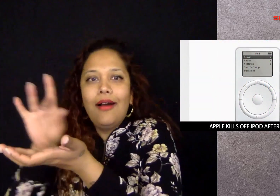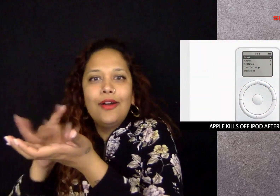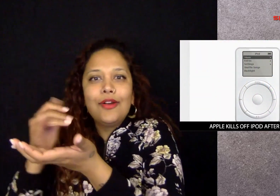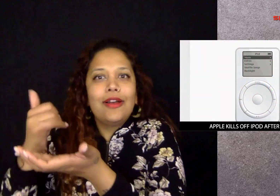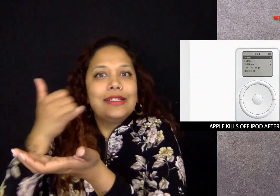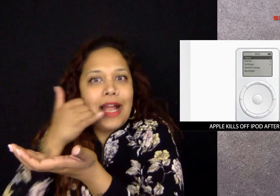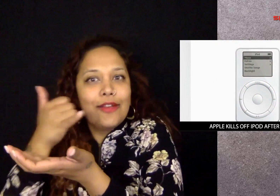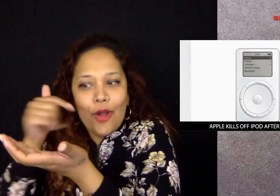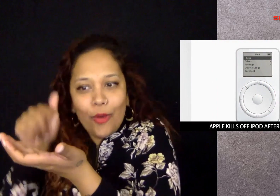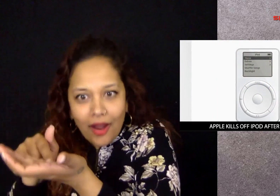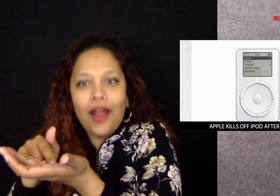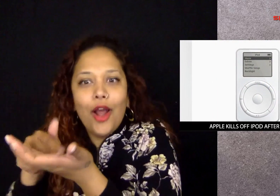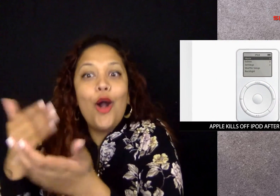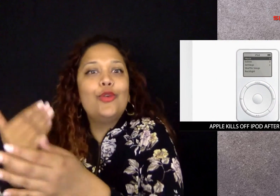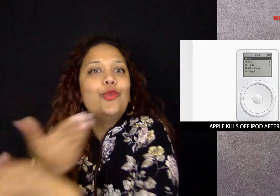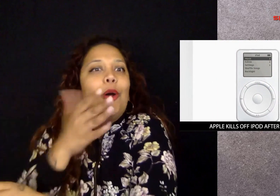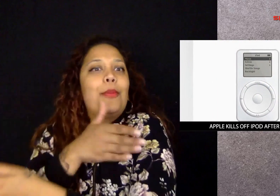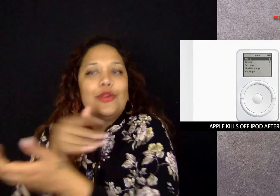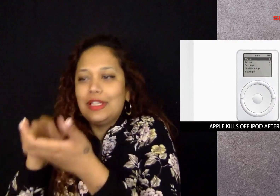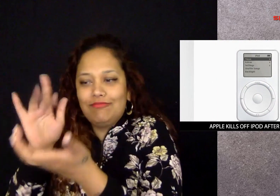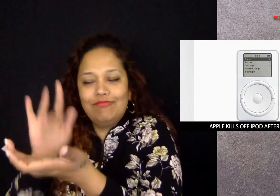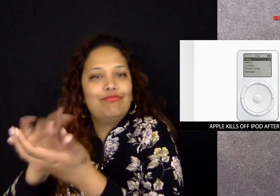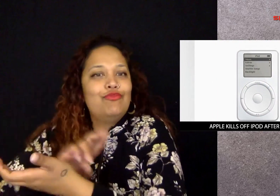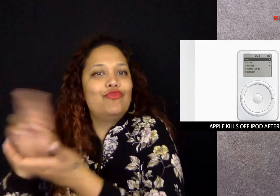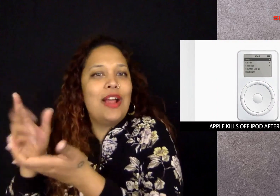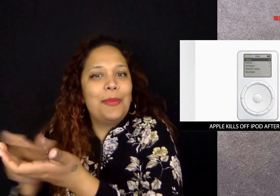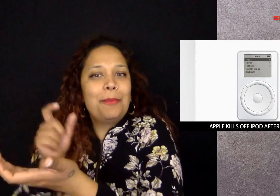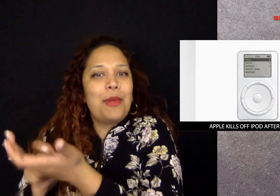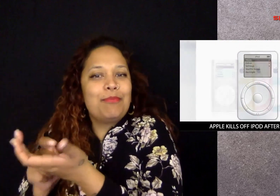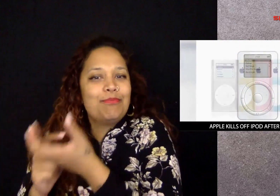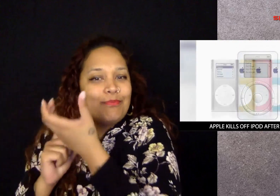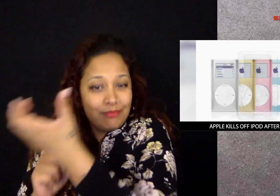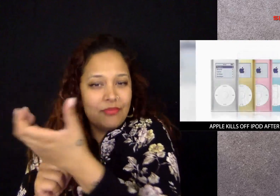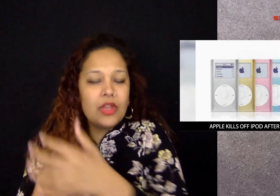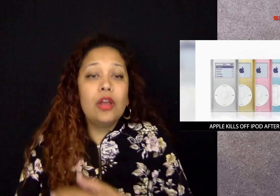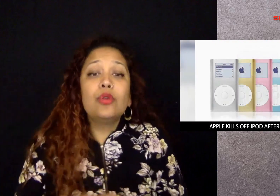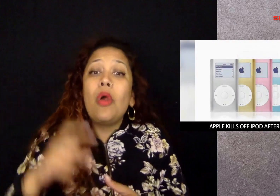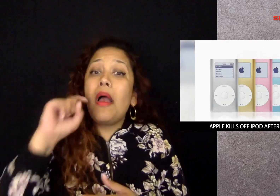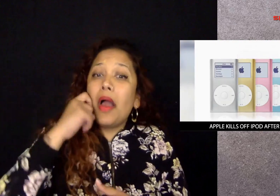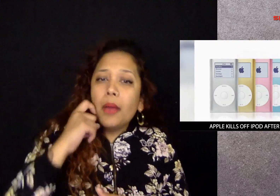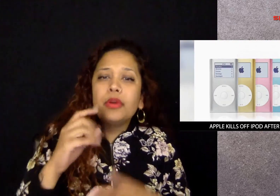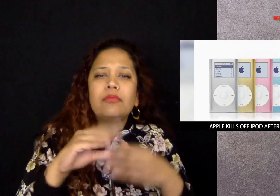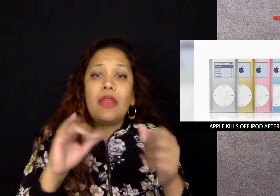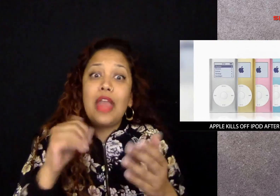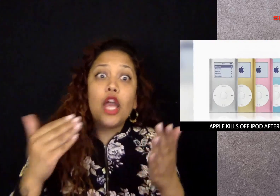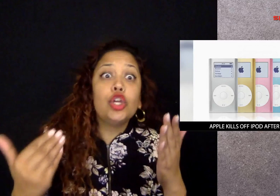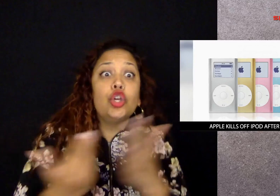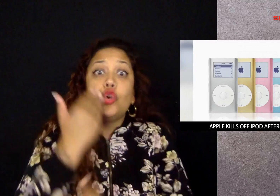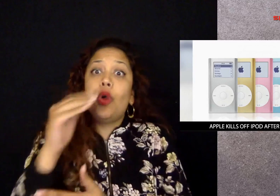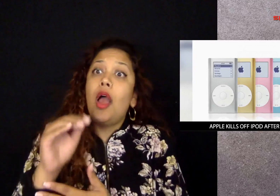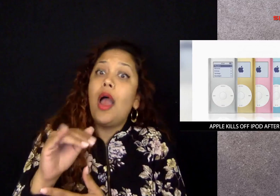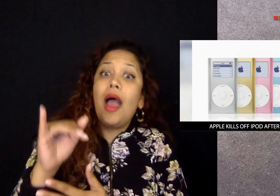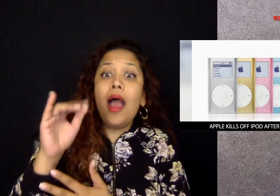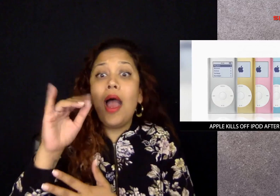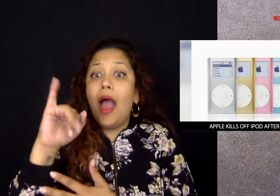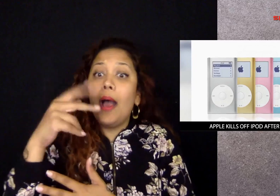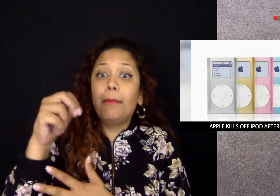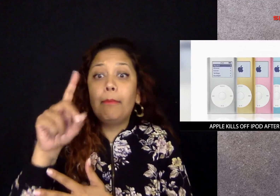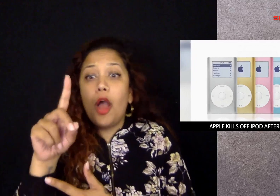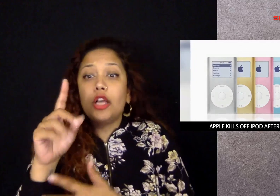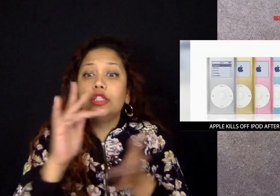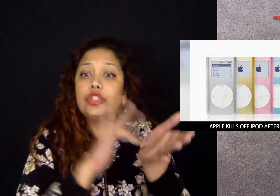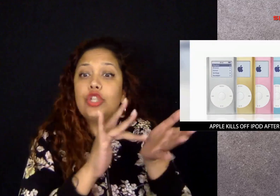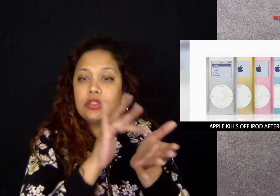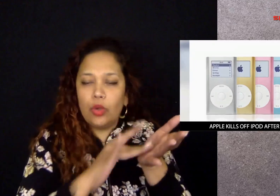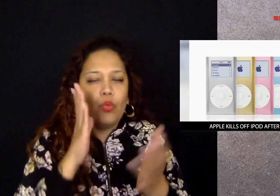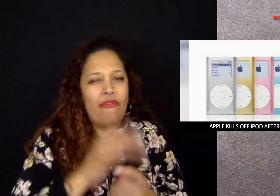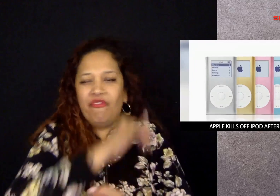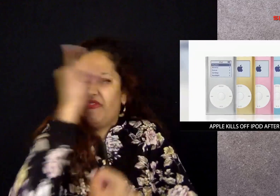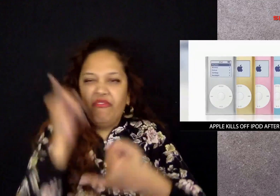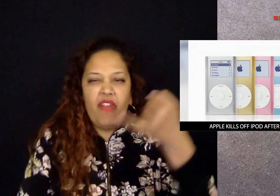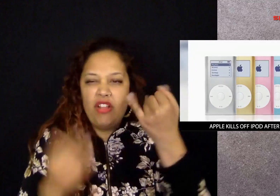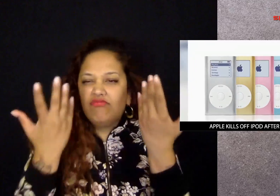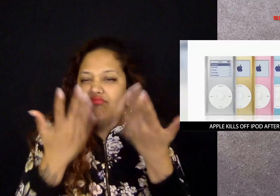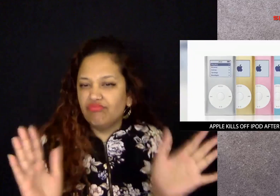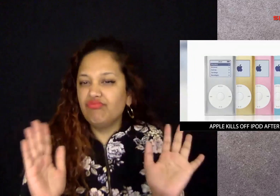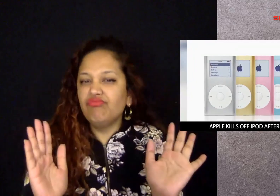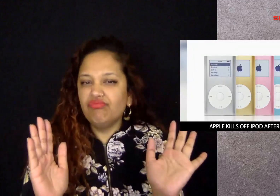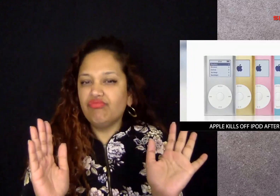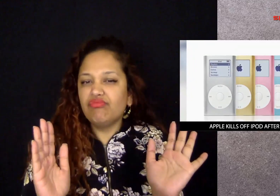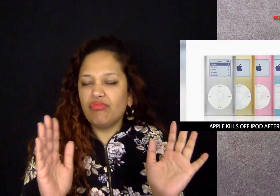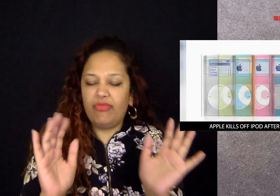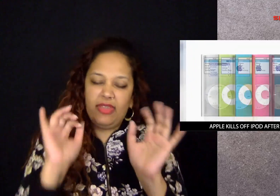on the go Apple says it's newest iPod touch will be